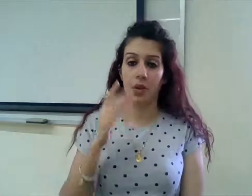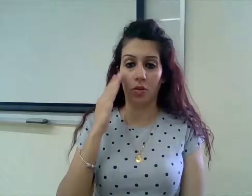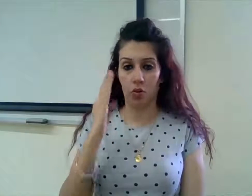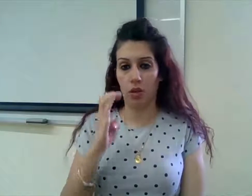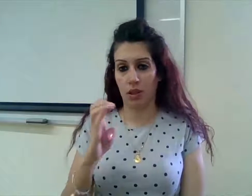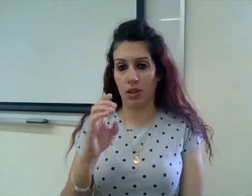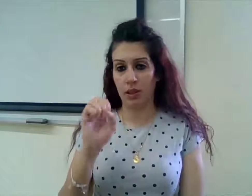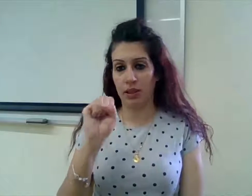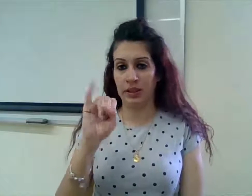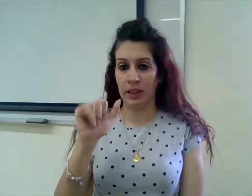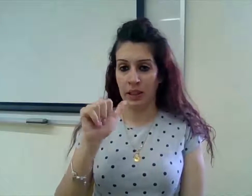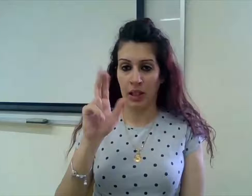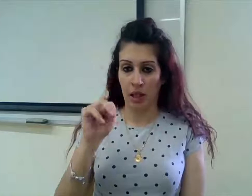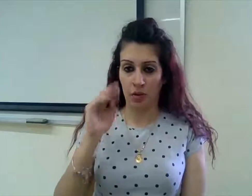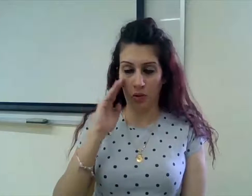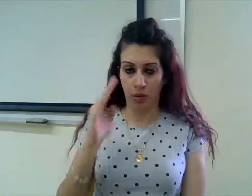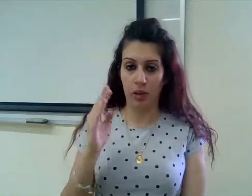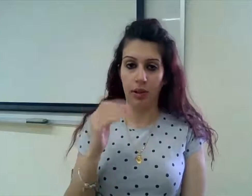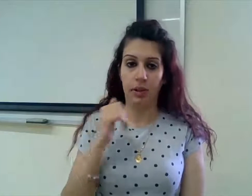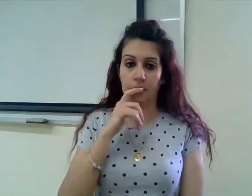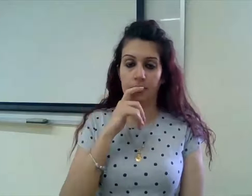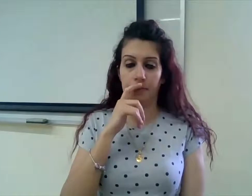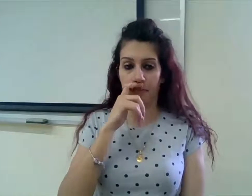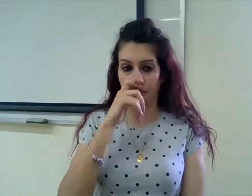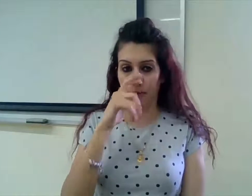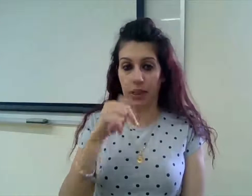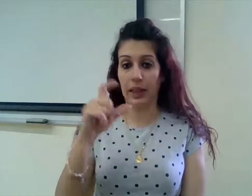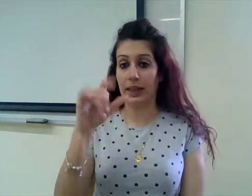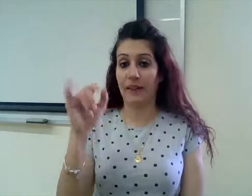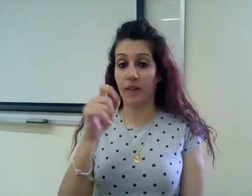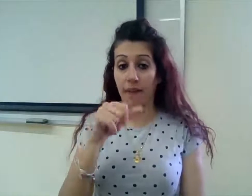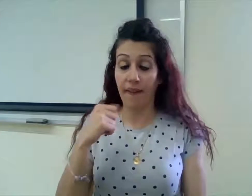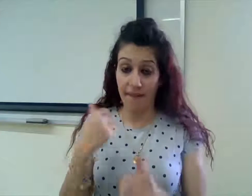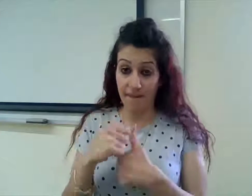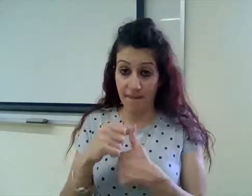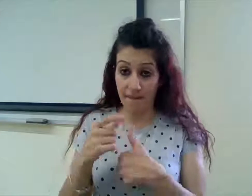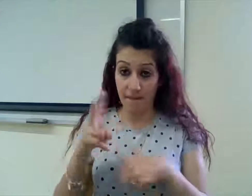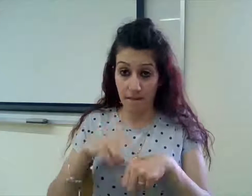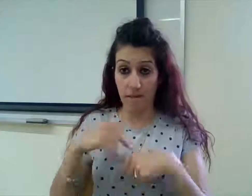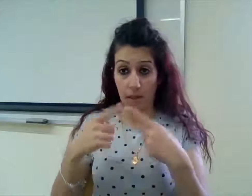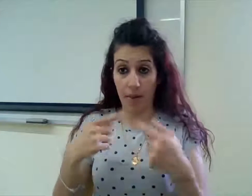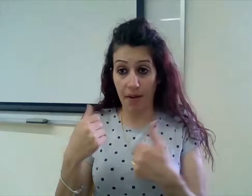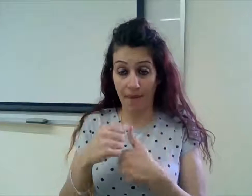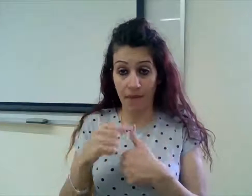questionnaire related the questionnaire one of the question the question need to